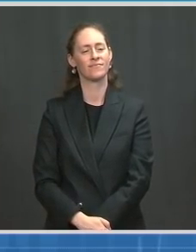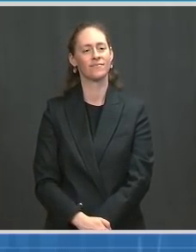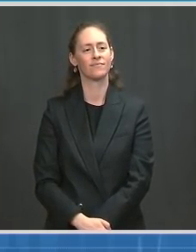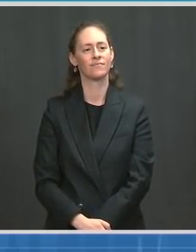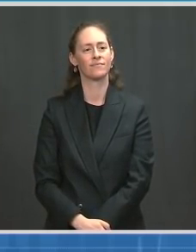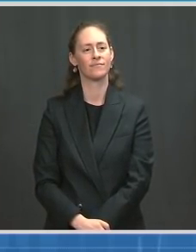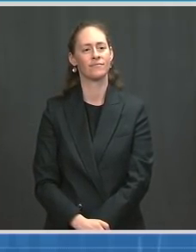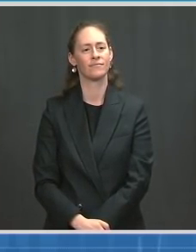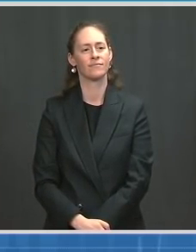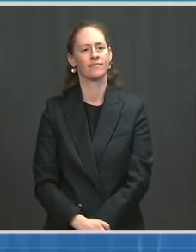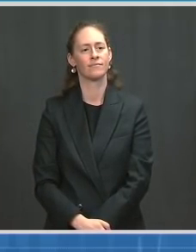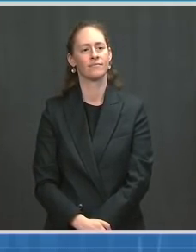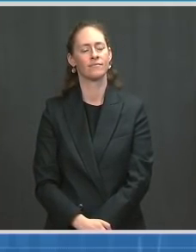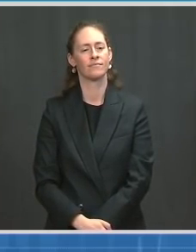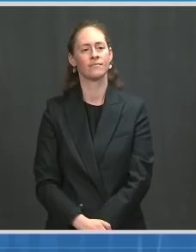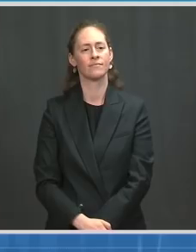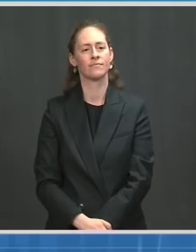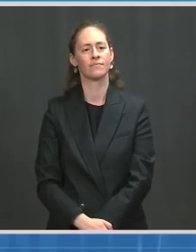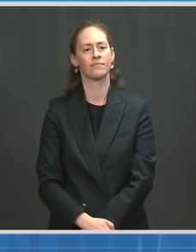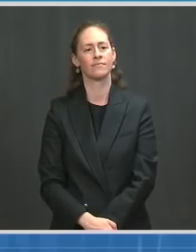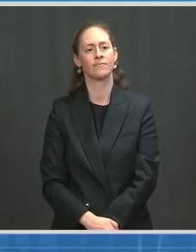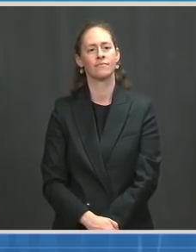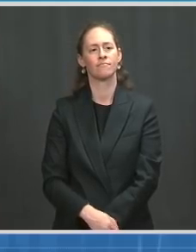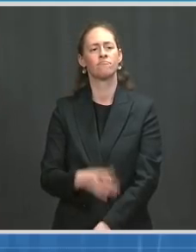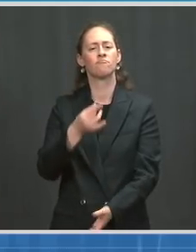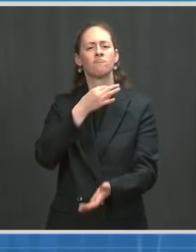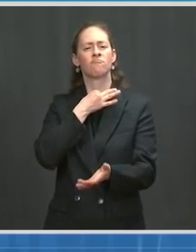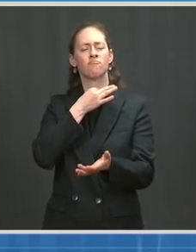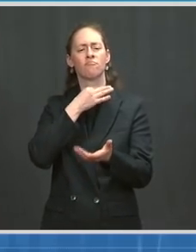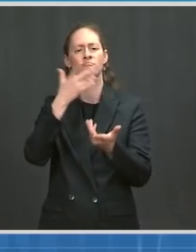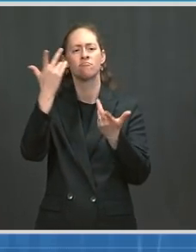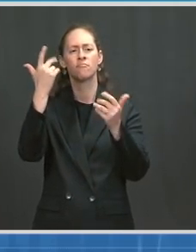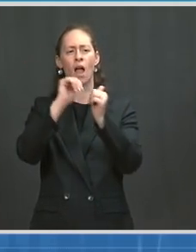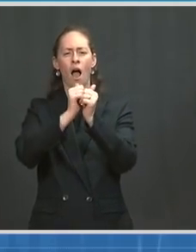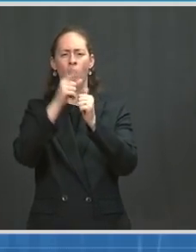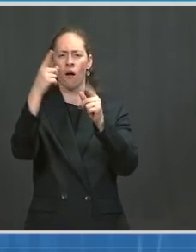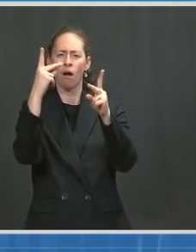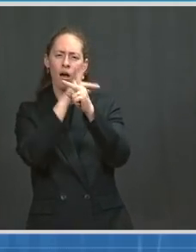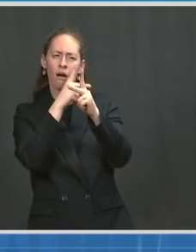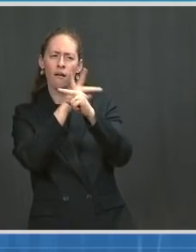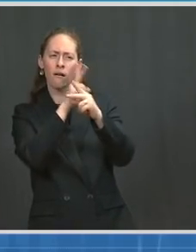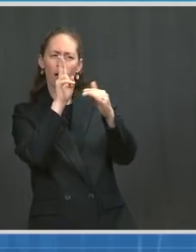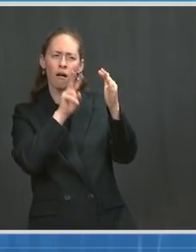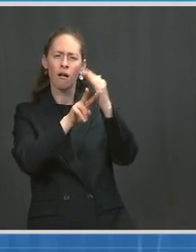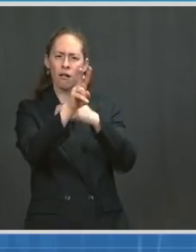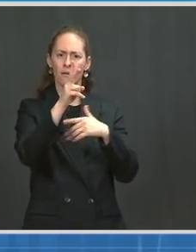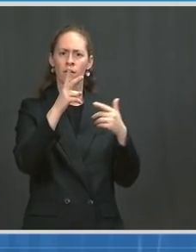will affect people's decision to get vaccinated, especially for those who are still on the fence? And then, secondly, I'm wondering